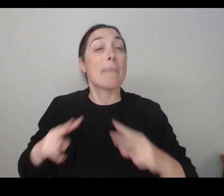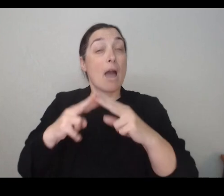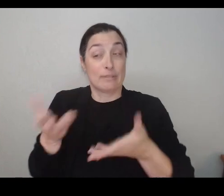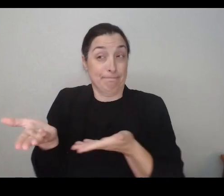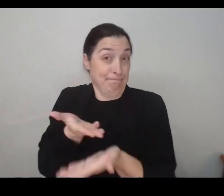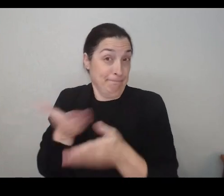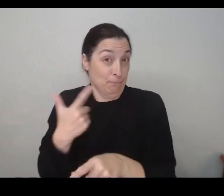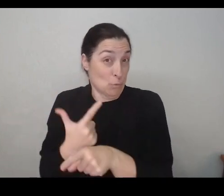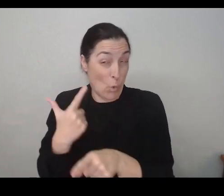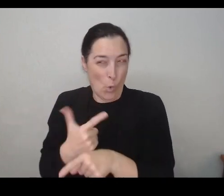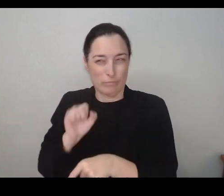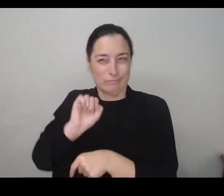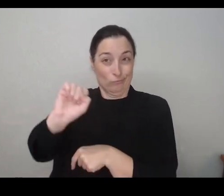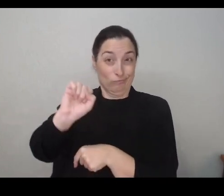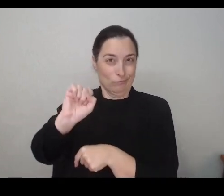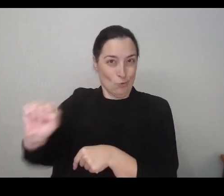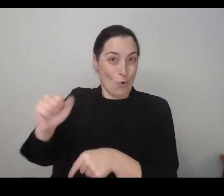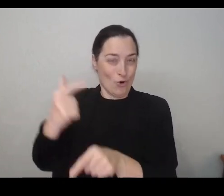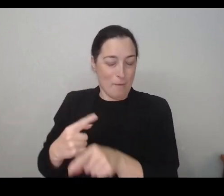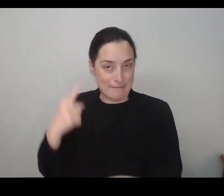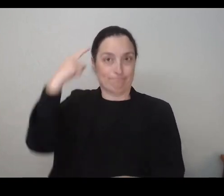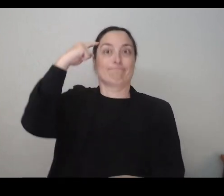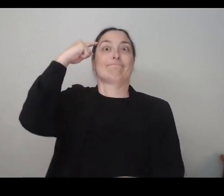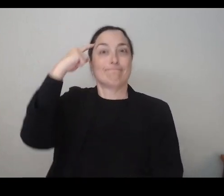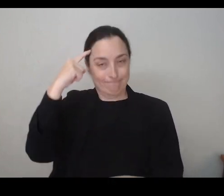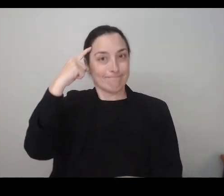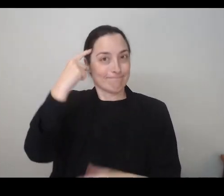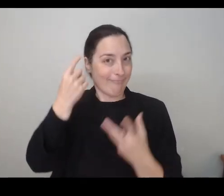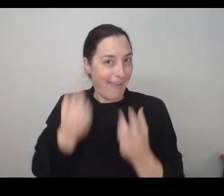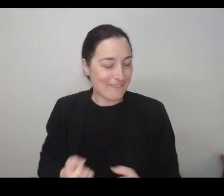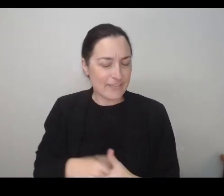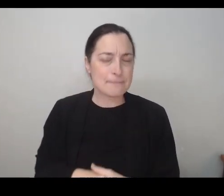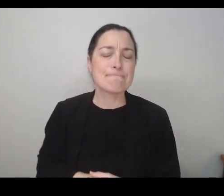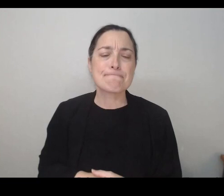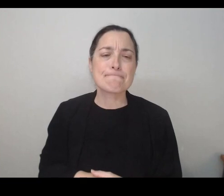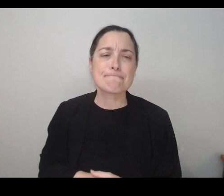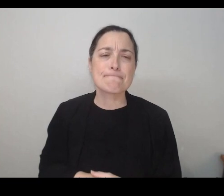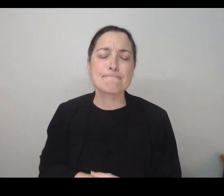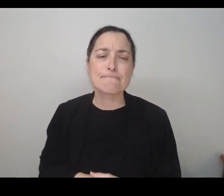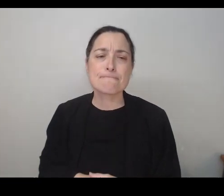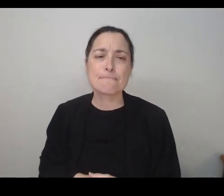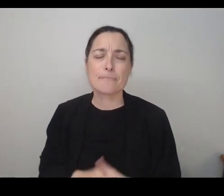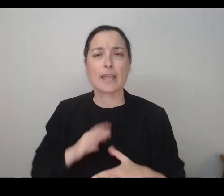that has kind of stuck in my mind ever since, that was just about Gauguin being really difficult,